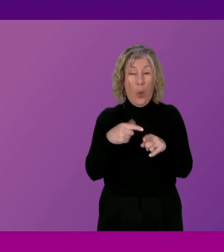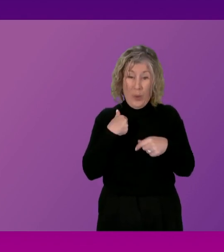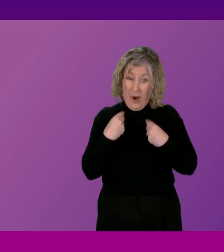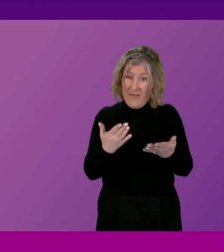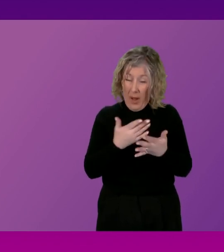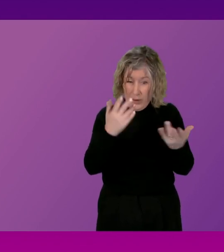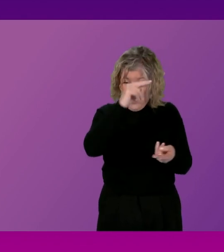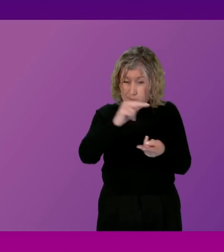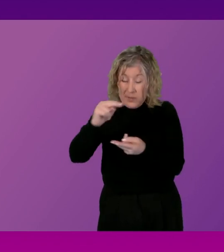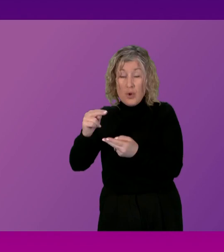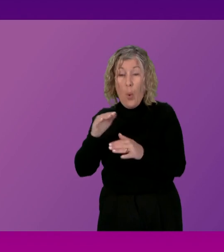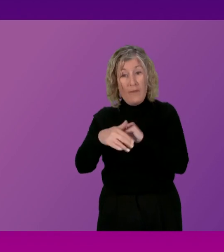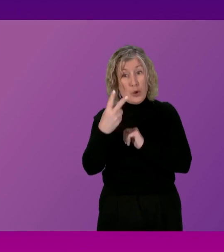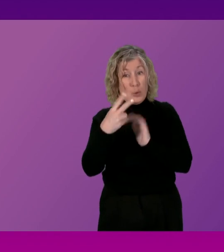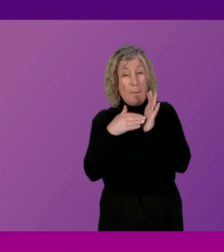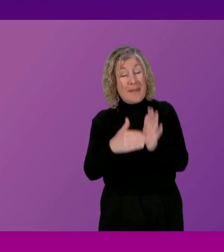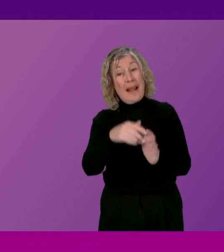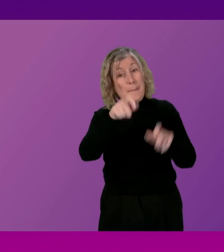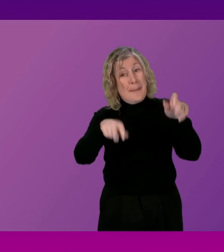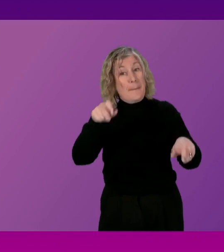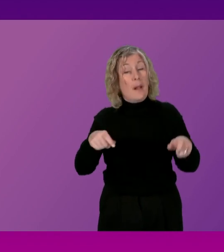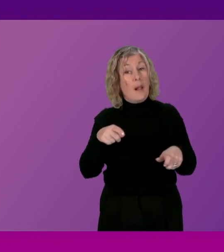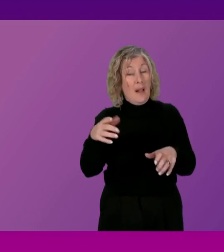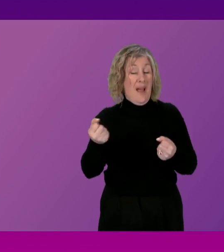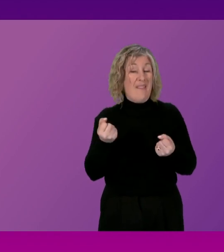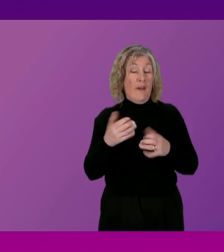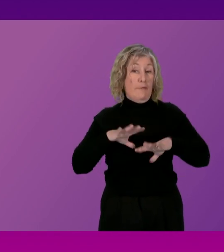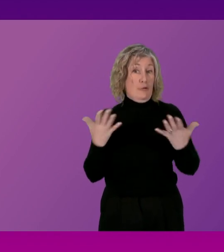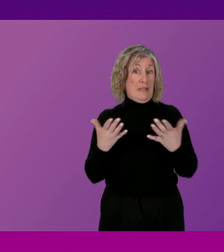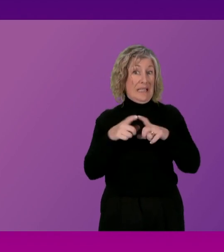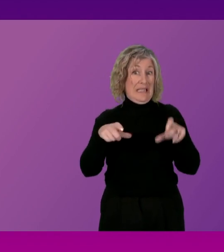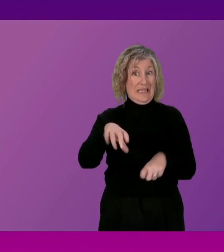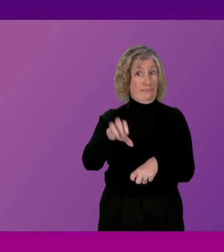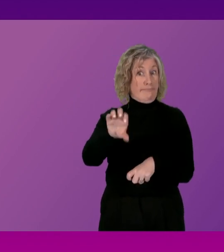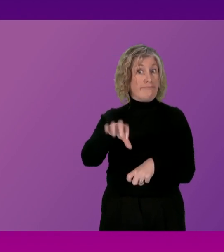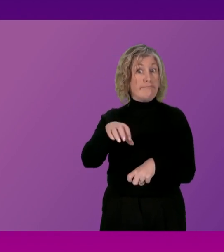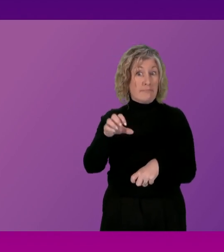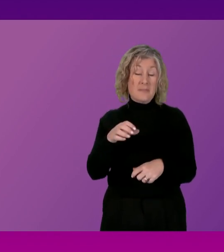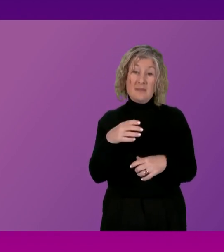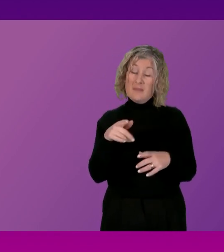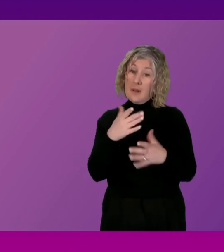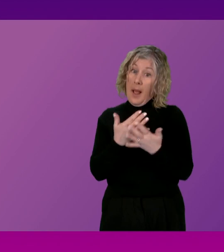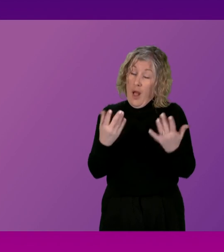Kingdom, more than 2 million people are eligible to benefit from free bus travel, and 3 million such journeys are taking place every single week.